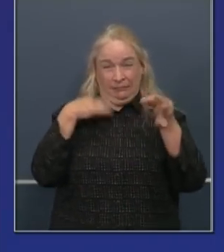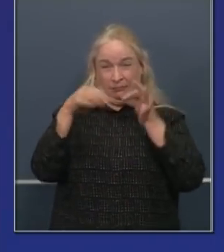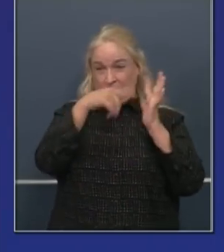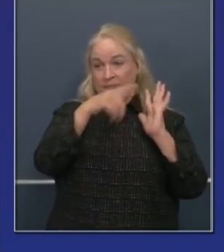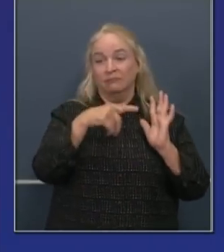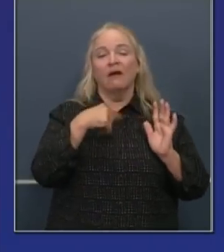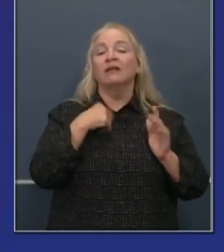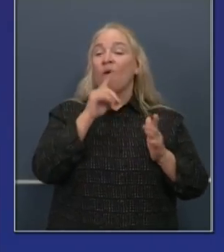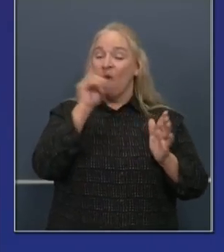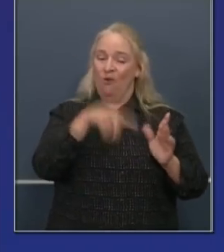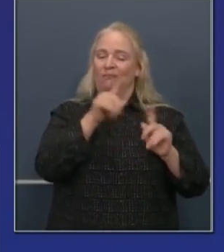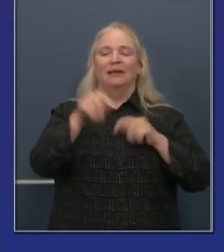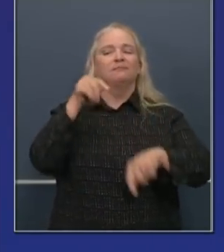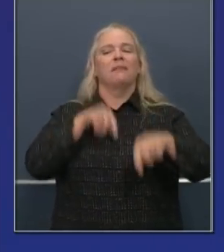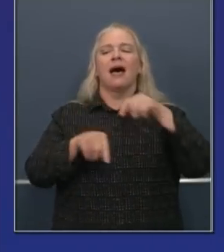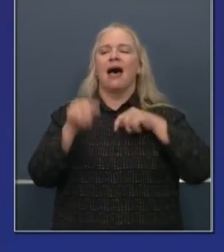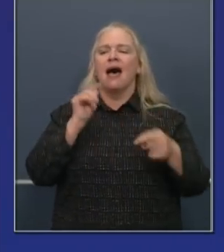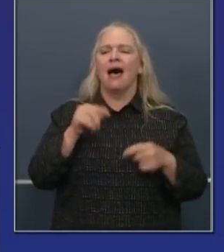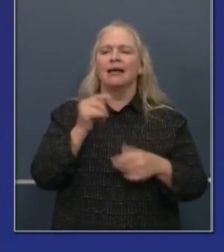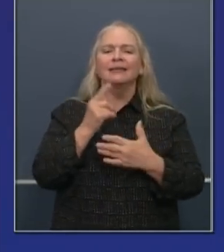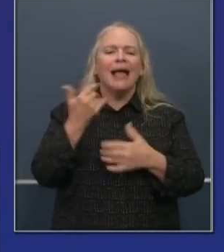PLACED OVER THE WEEKEND AND I